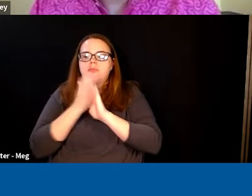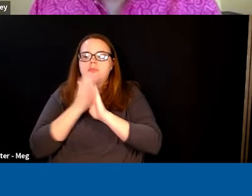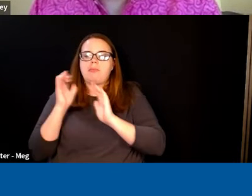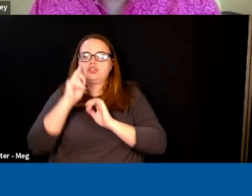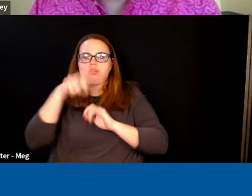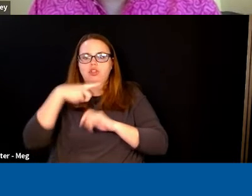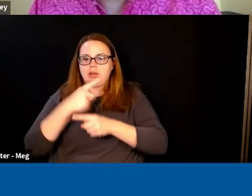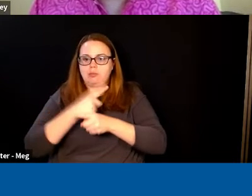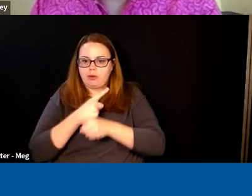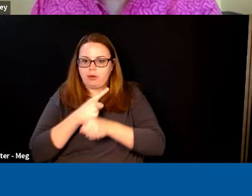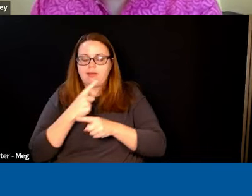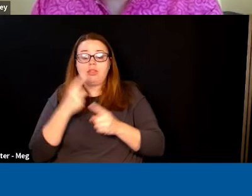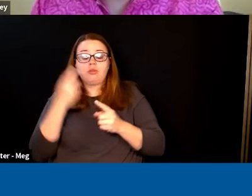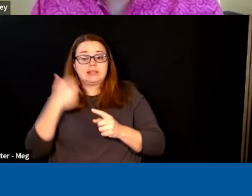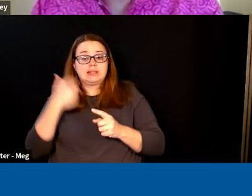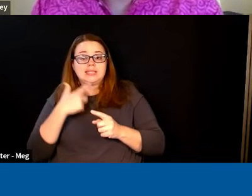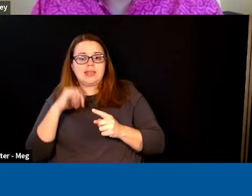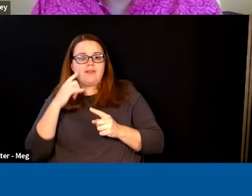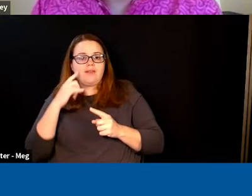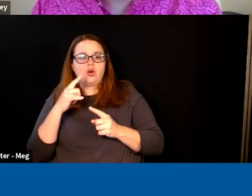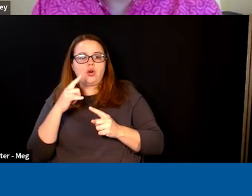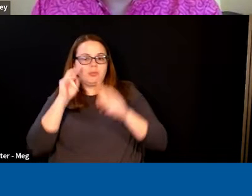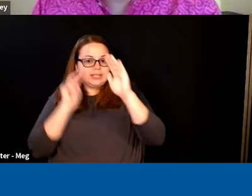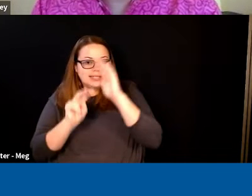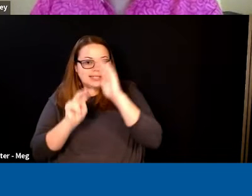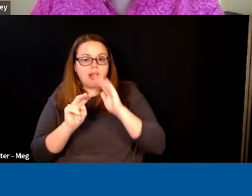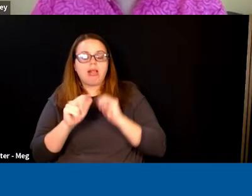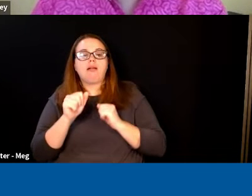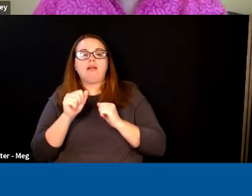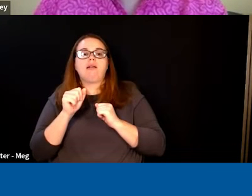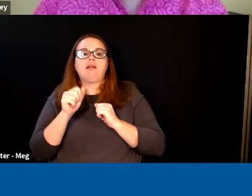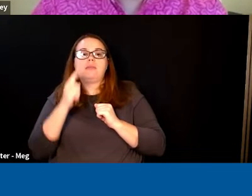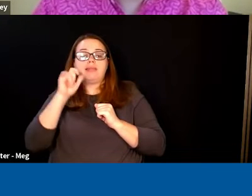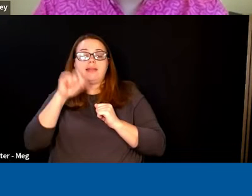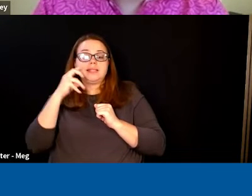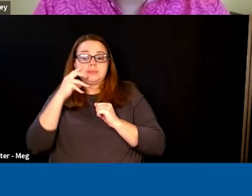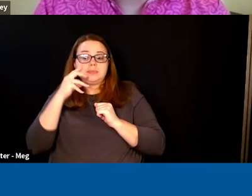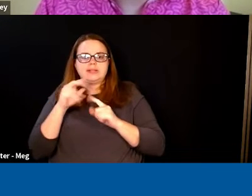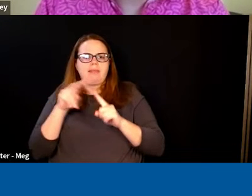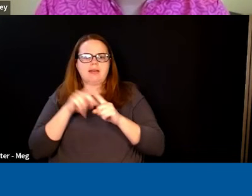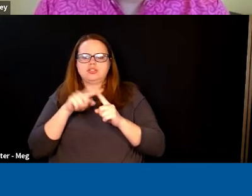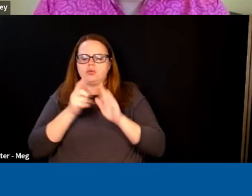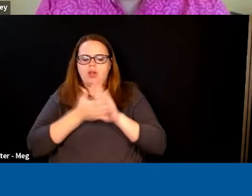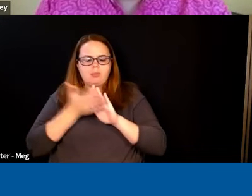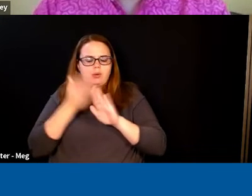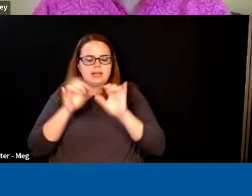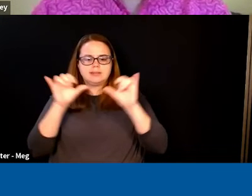and the reason I say this in terms of predictable is because this is an experience that applies to the operating system, the website you work on,